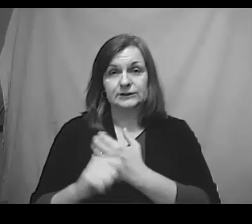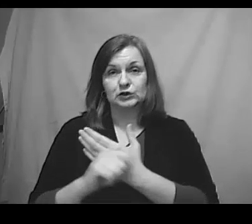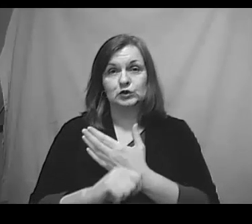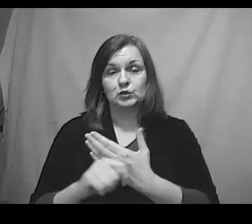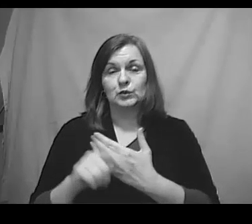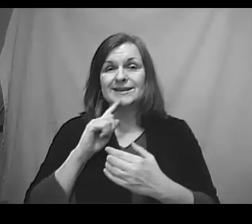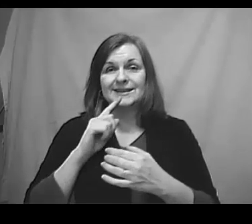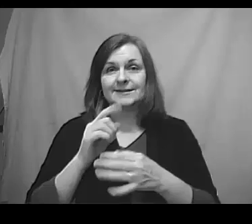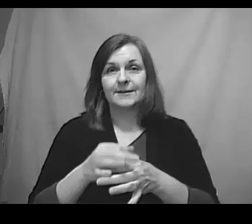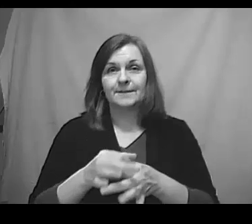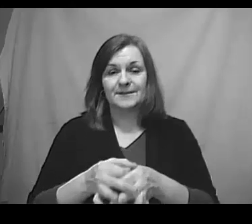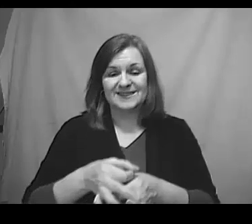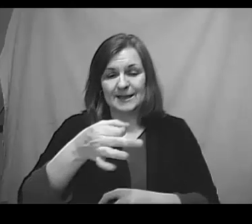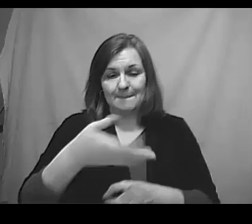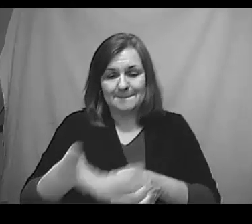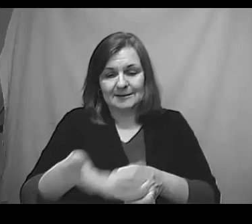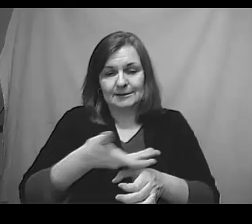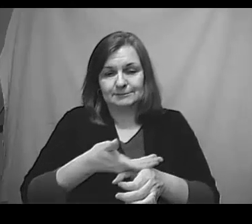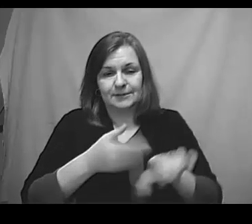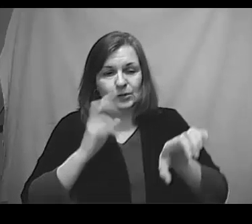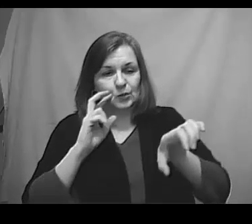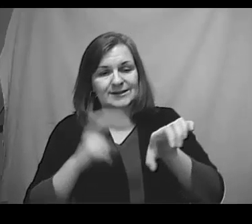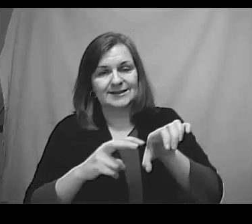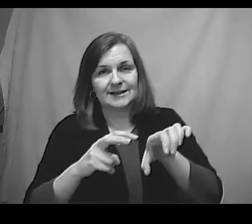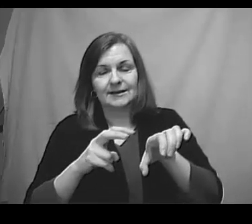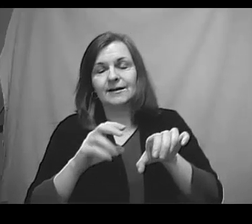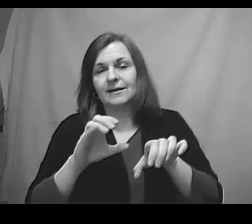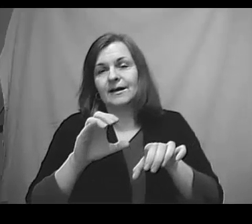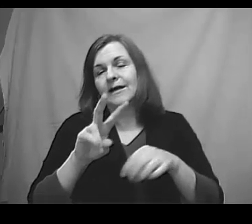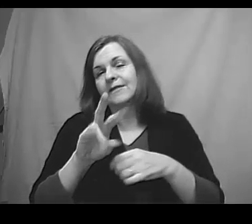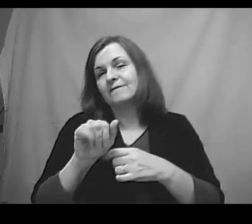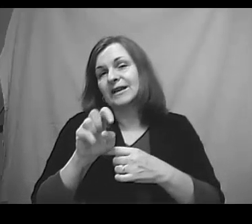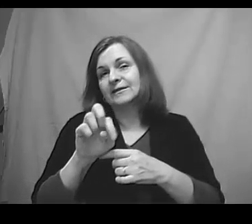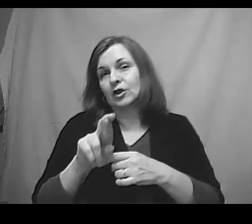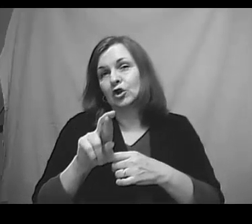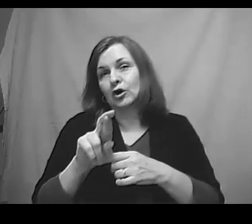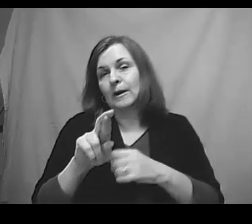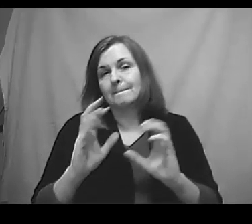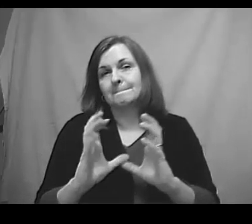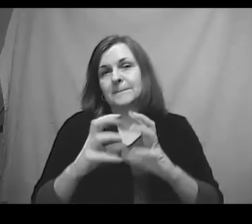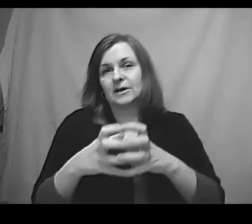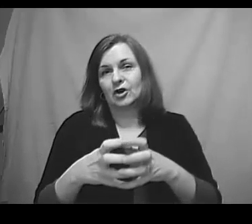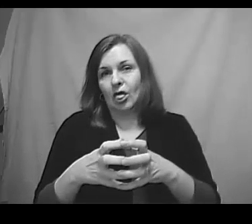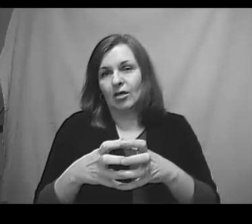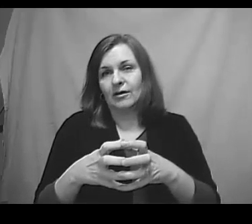our vascular tissue more is this cross section of the stem or cross section of a vascular bundle showing you the difference between